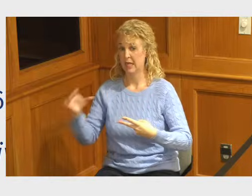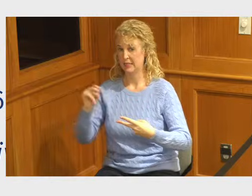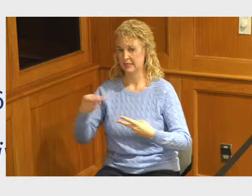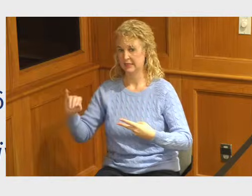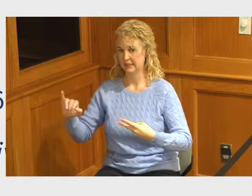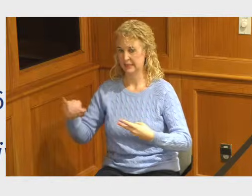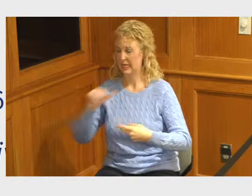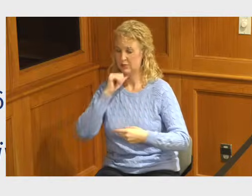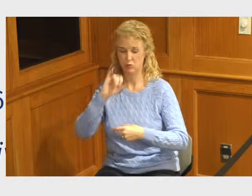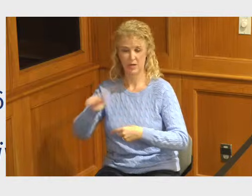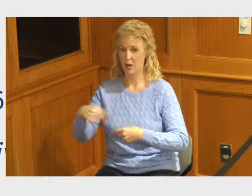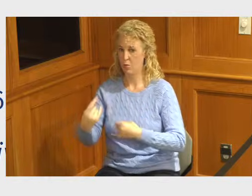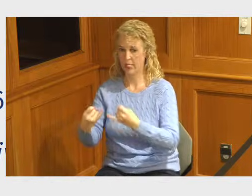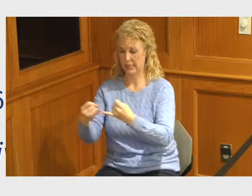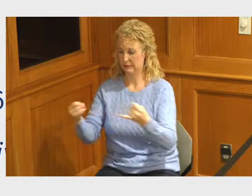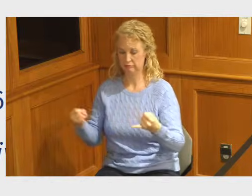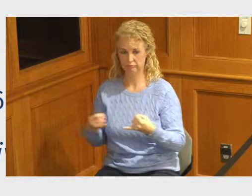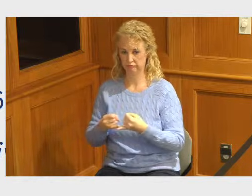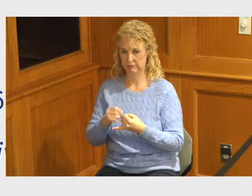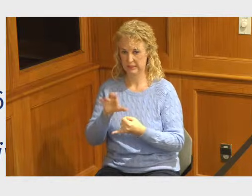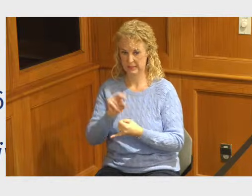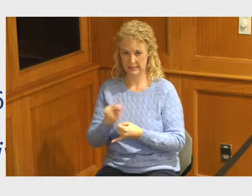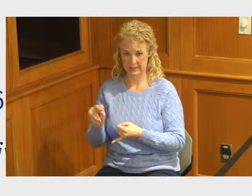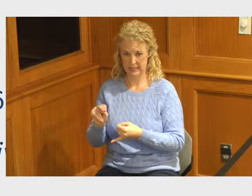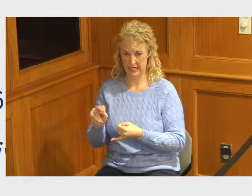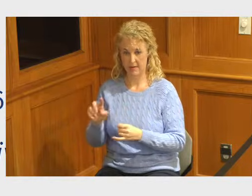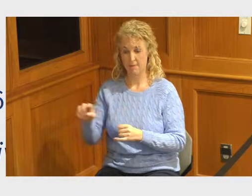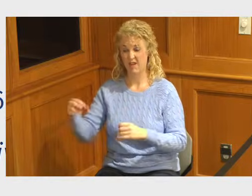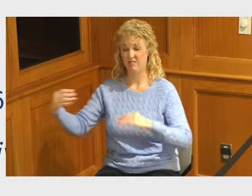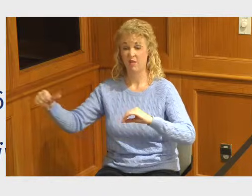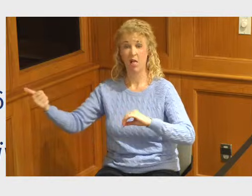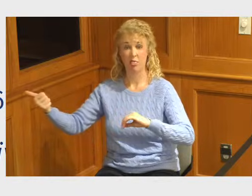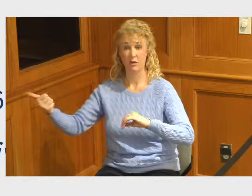experienced and encountered. There have been there is sometimes opposition to affordable